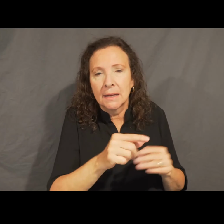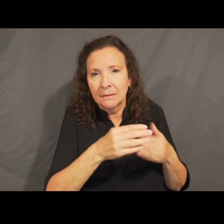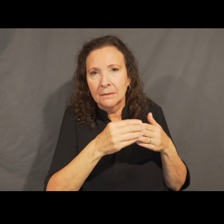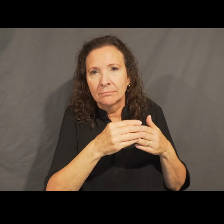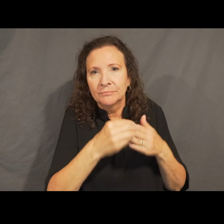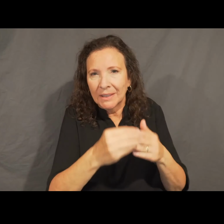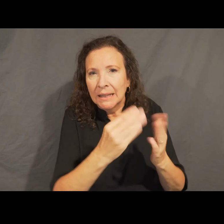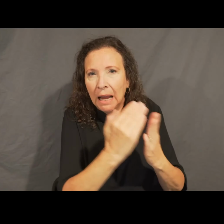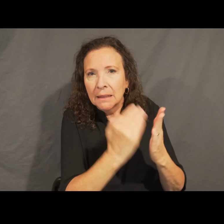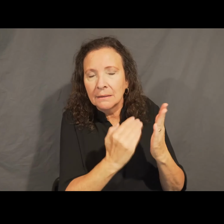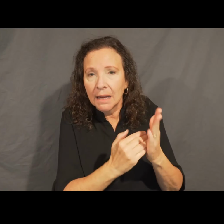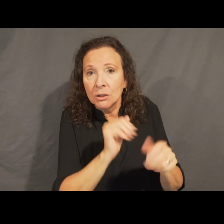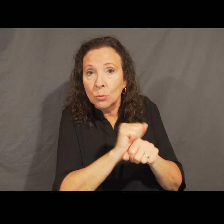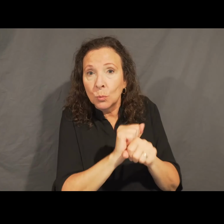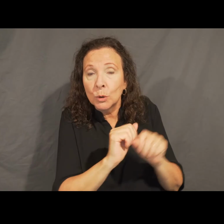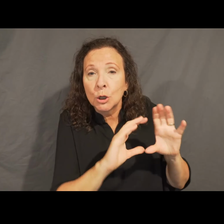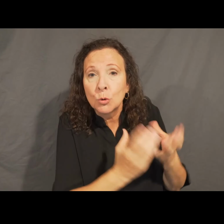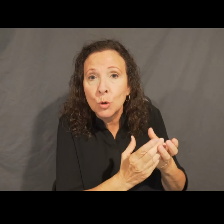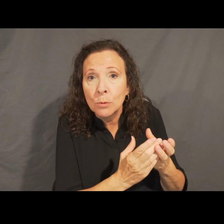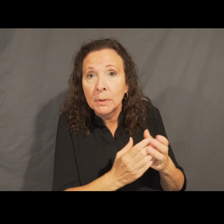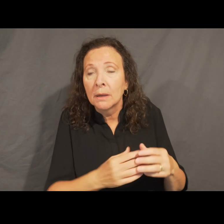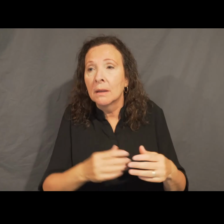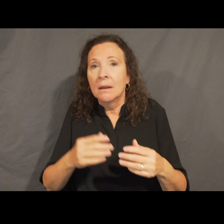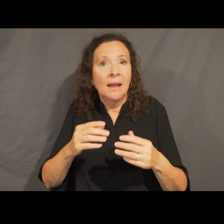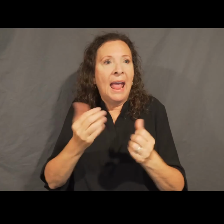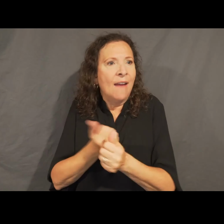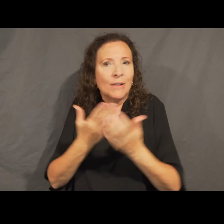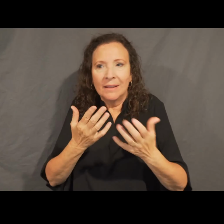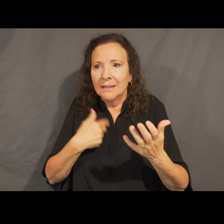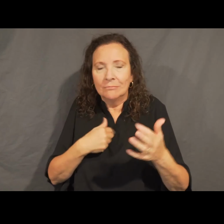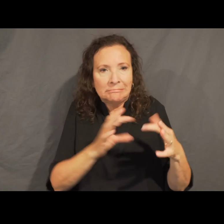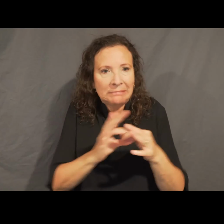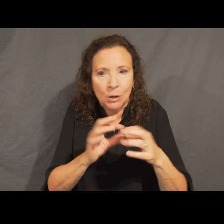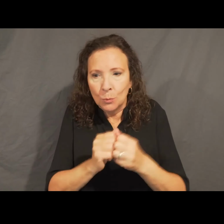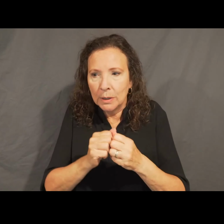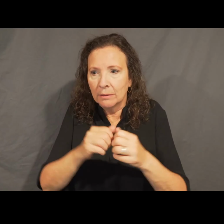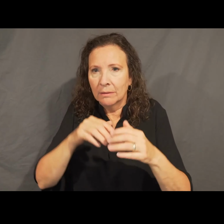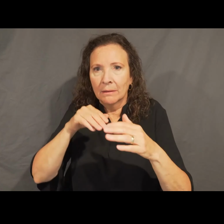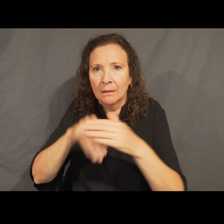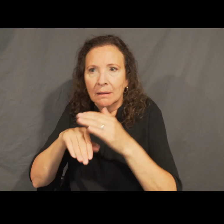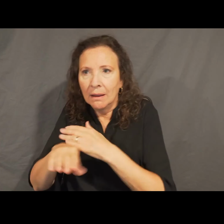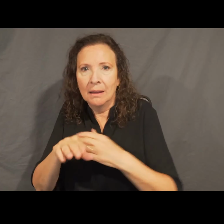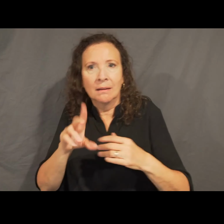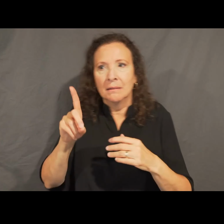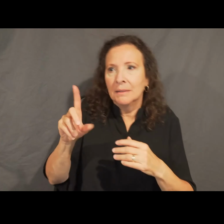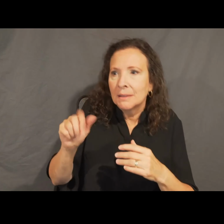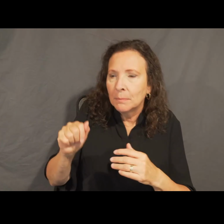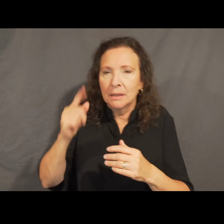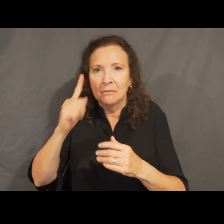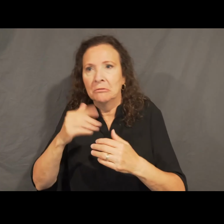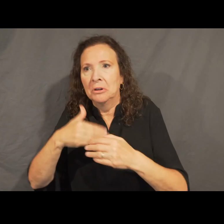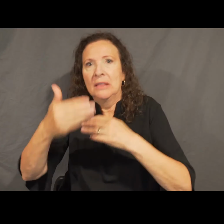digital accessibility, and before that, with the disability rights movement and everything